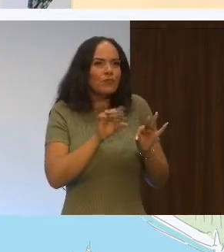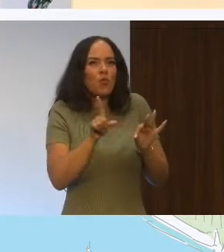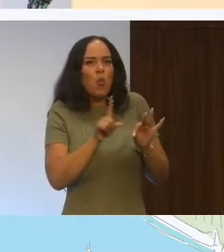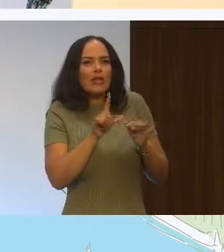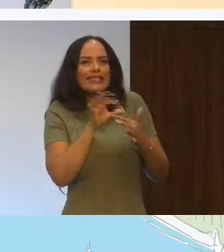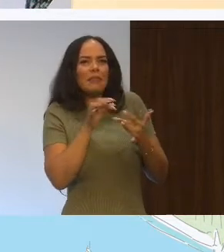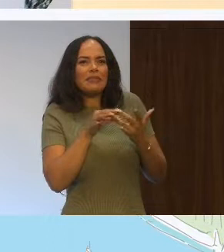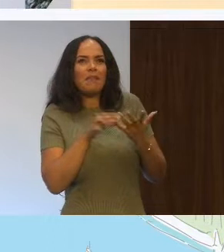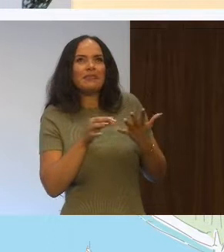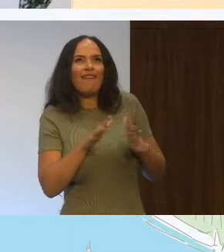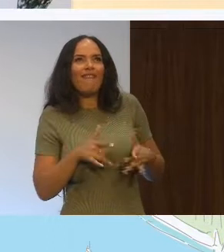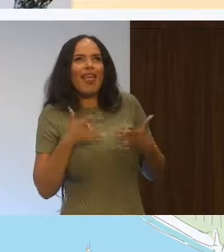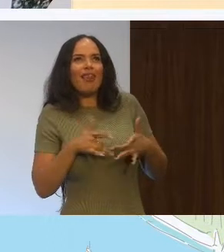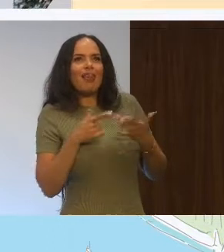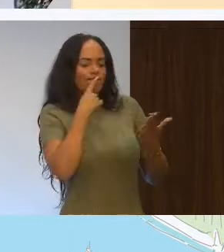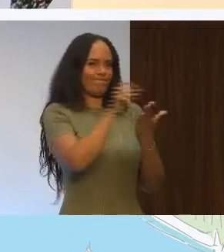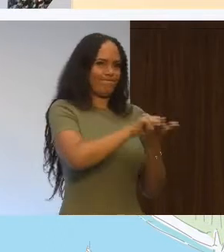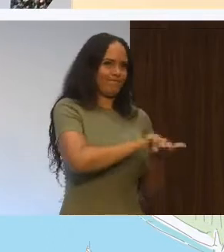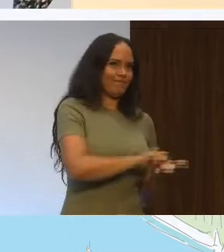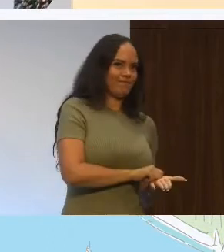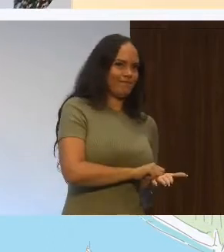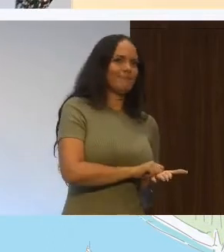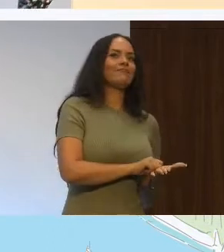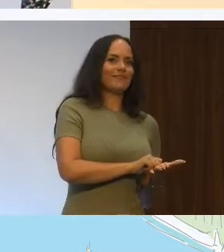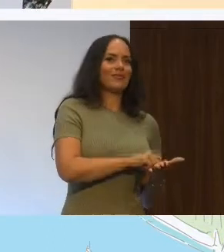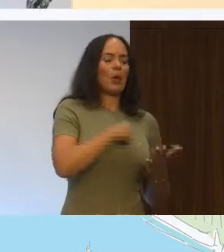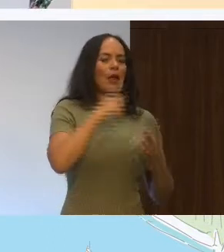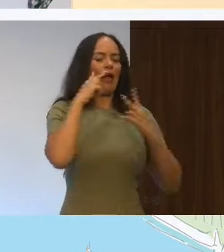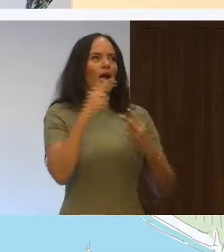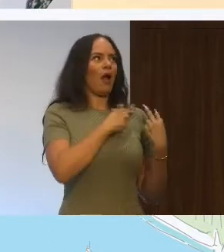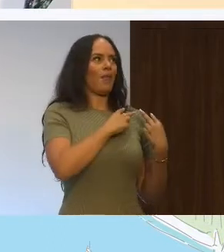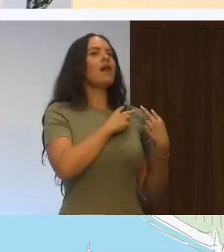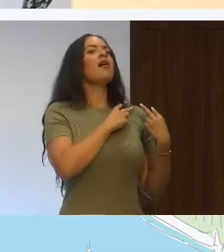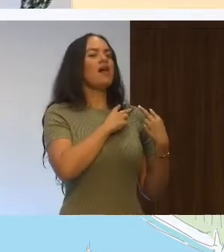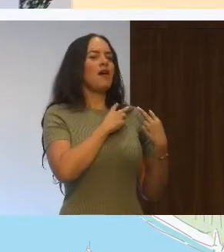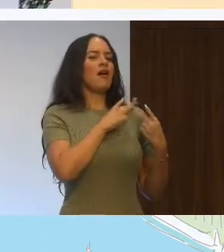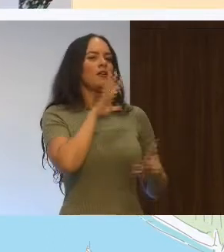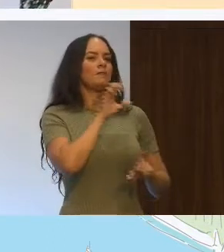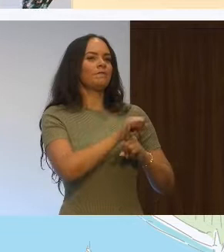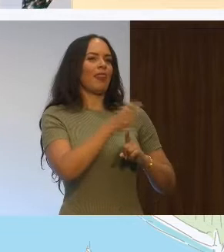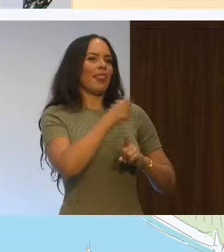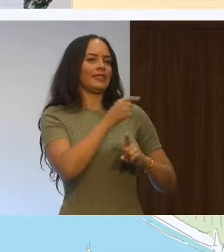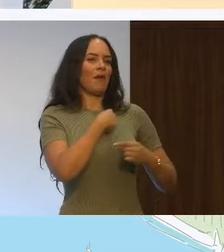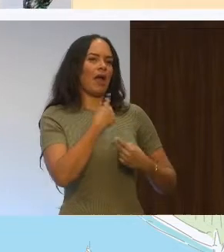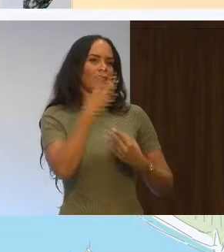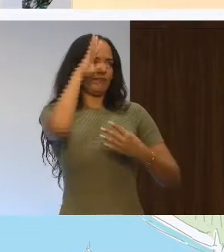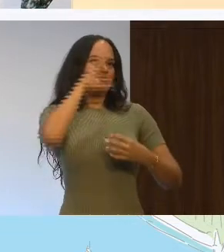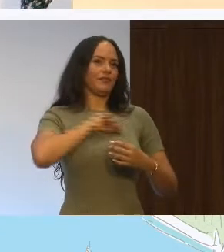And at the moment that isn't that helpful in terms of treatment, but I think it's helpful in terms of knowing and planning life.